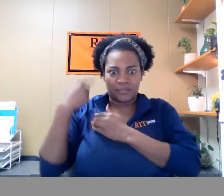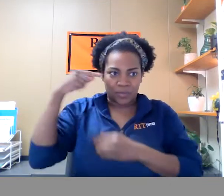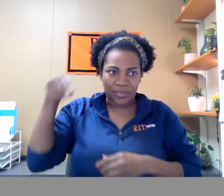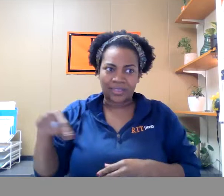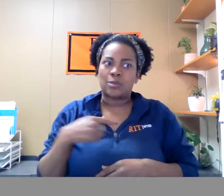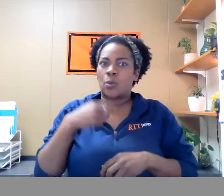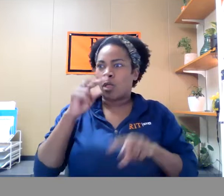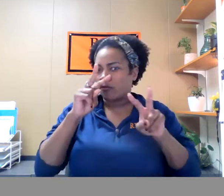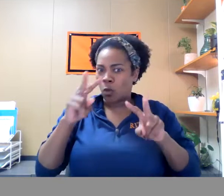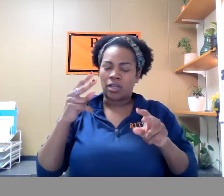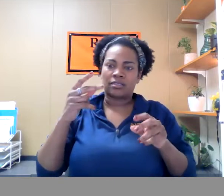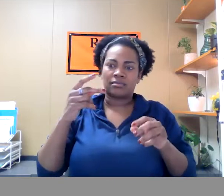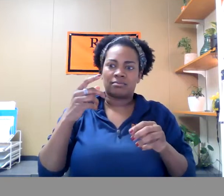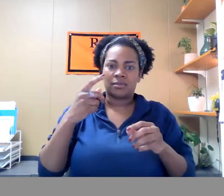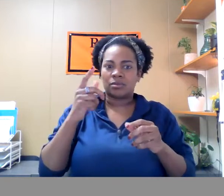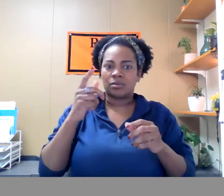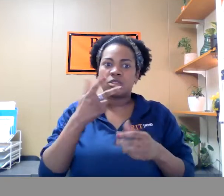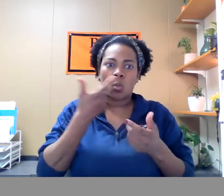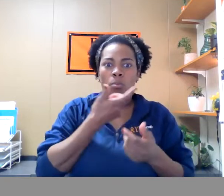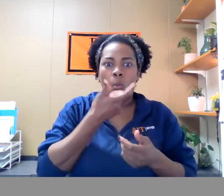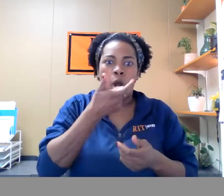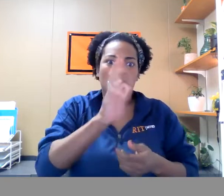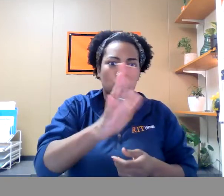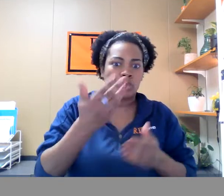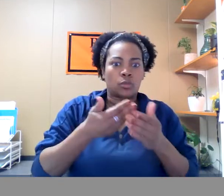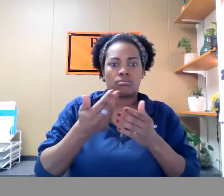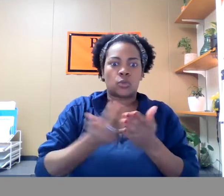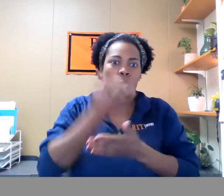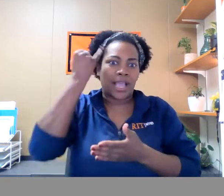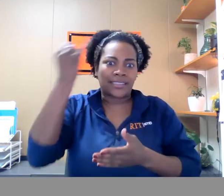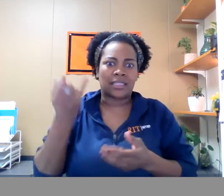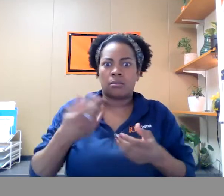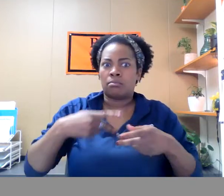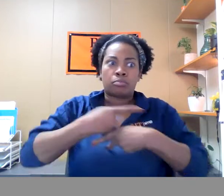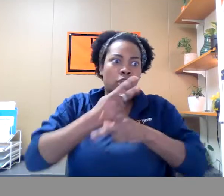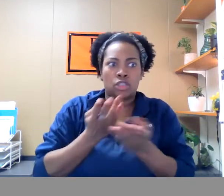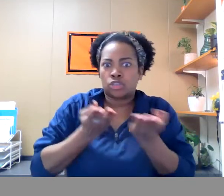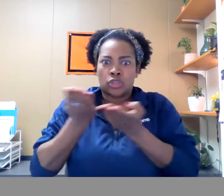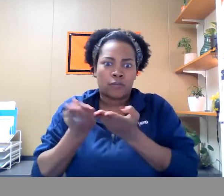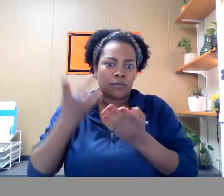here at RIT, and I'm really looking forward to watching your new ideas,